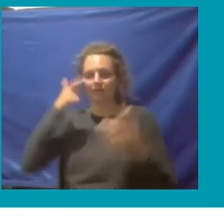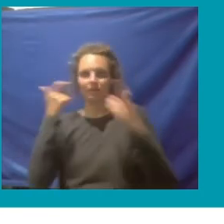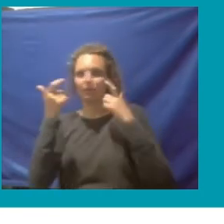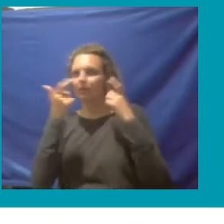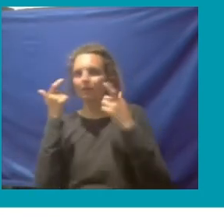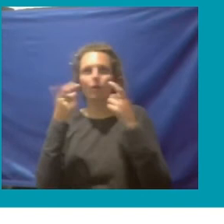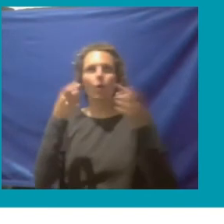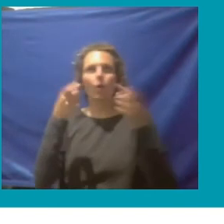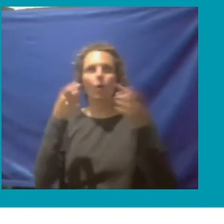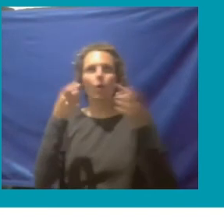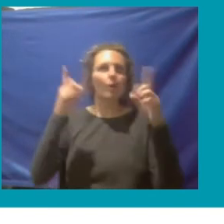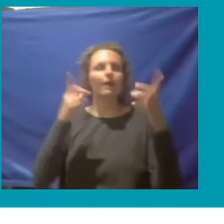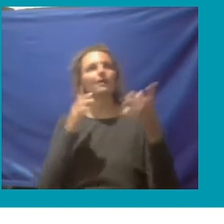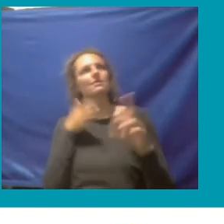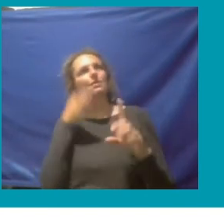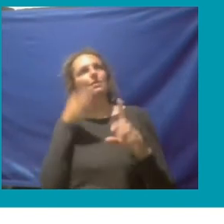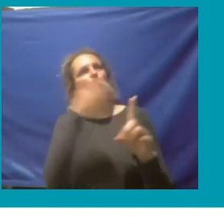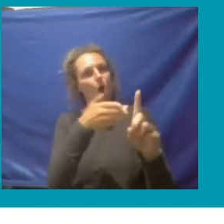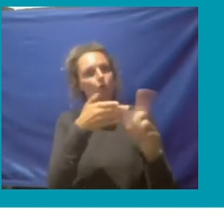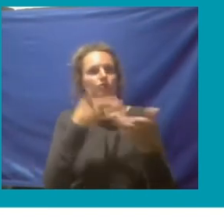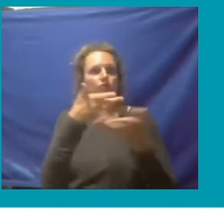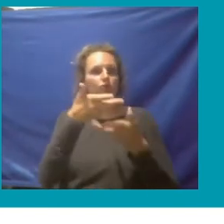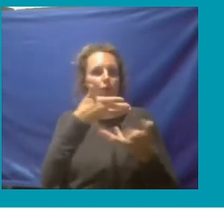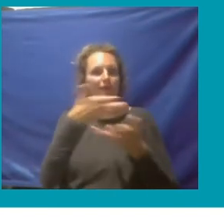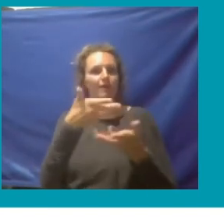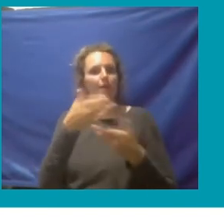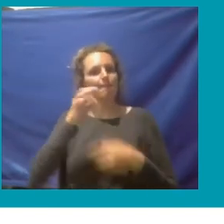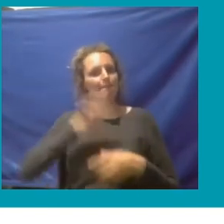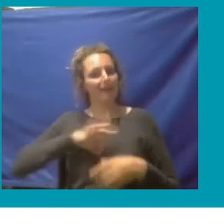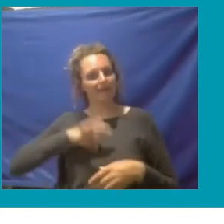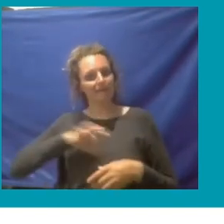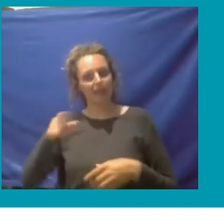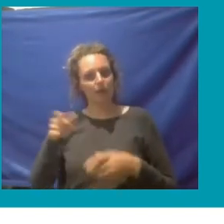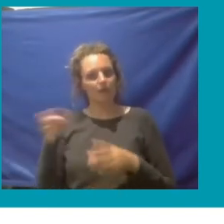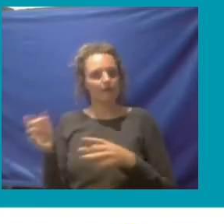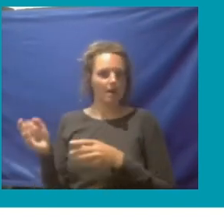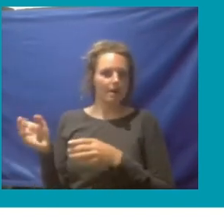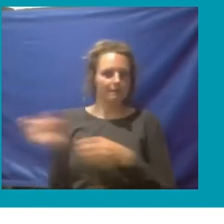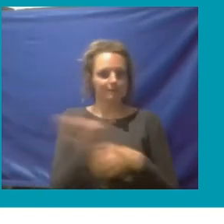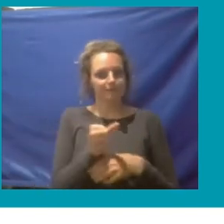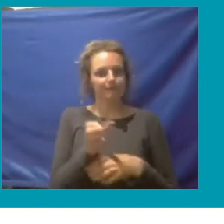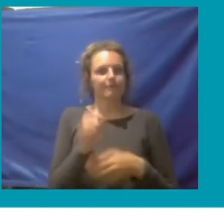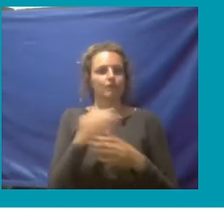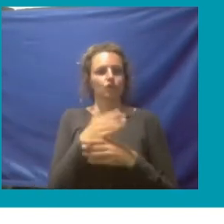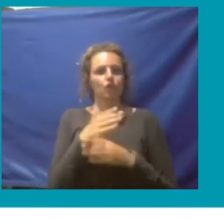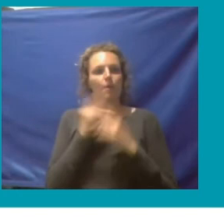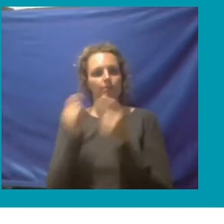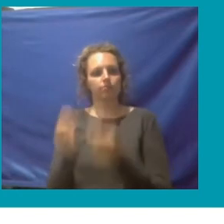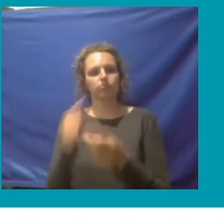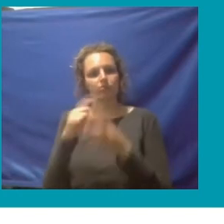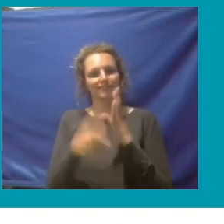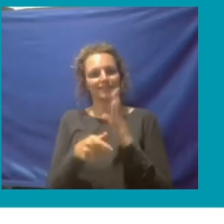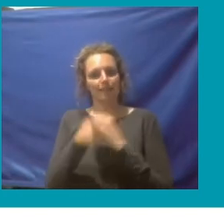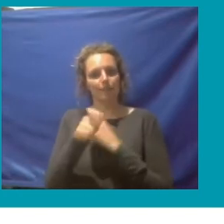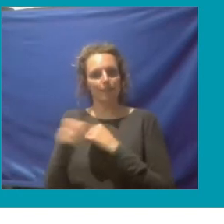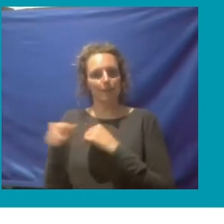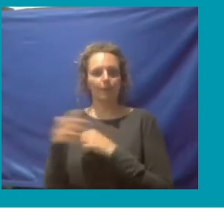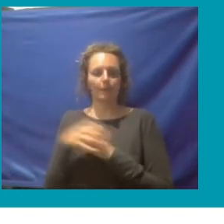benefits of employing disabled people because we were still coming across organisations that would say yeah we do diversity and then you dig a bit